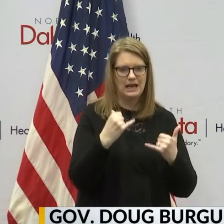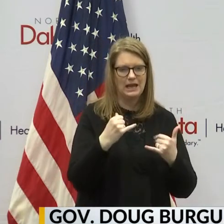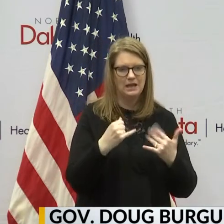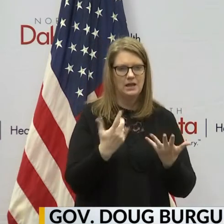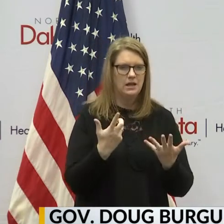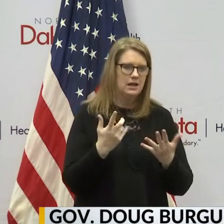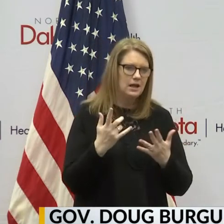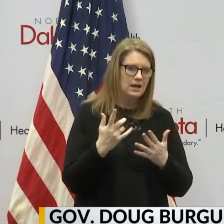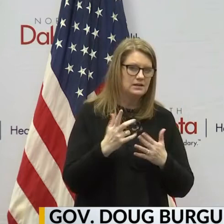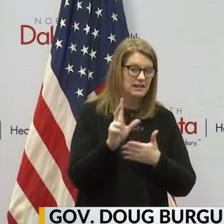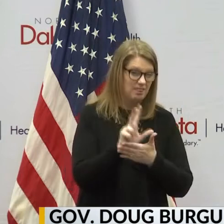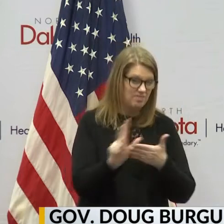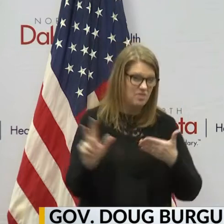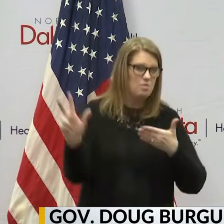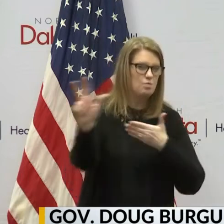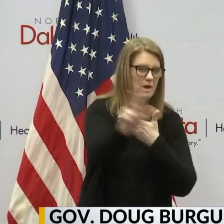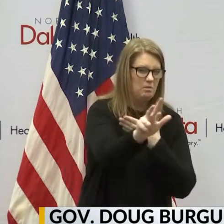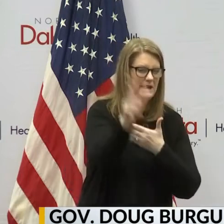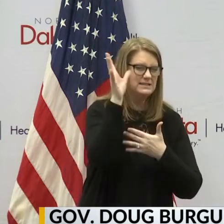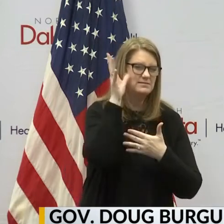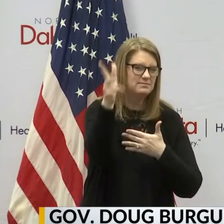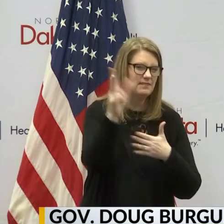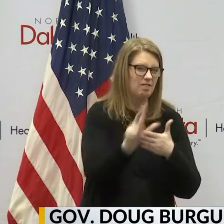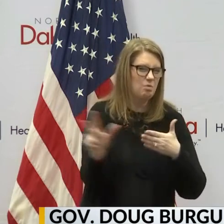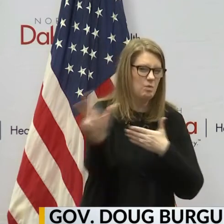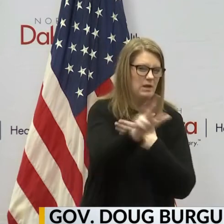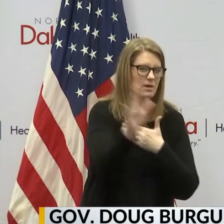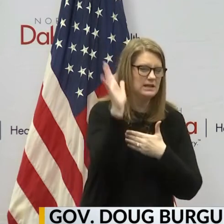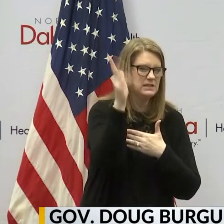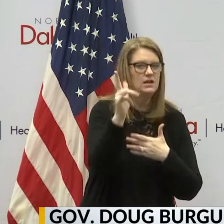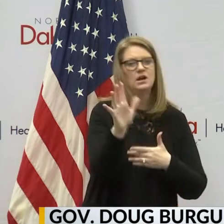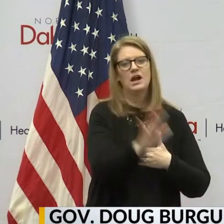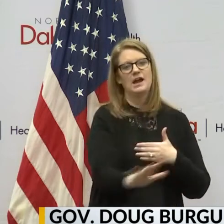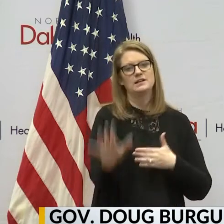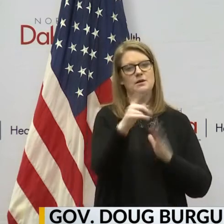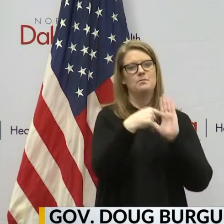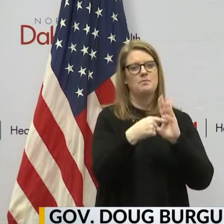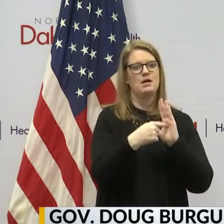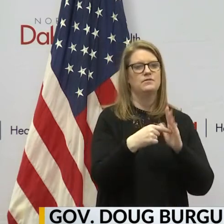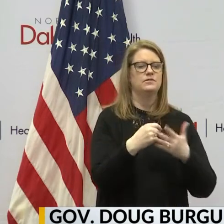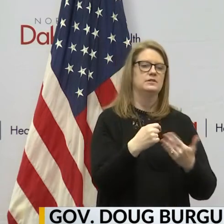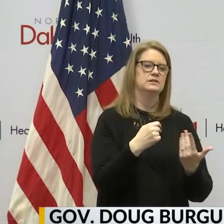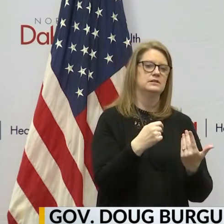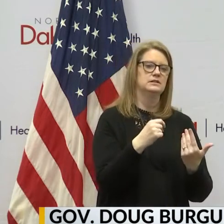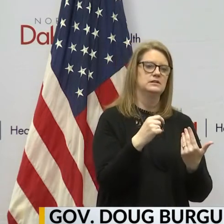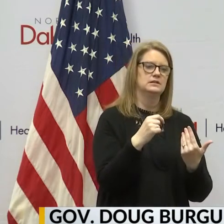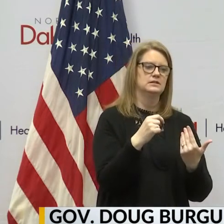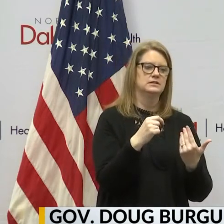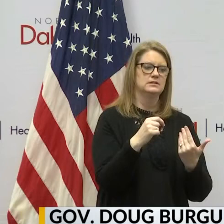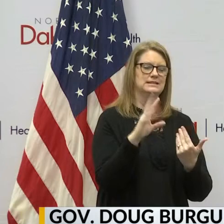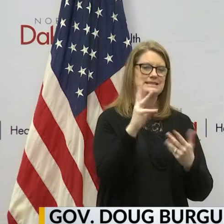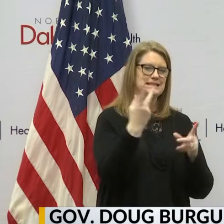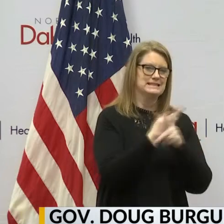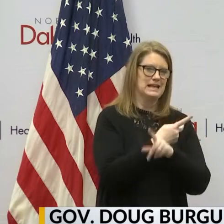HAVE SOME ESTIMATES AND WE ARE AT 100 CASES TODAY, WHEN WE LOOK AHEAD THERE WILL BE 94 CASE TO TODAY BUT WHEN WE LOOK